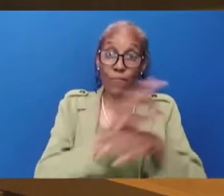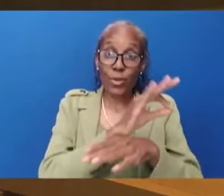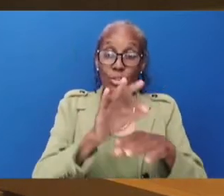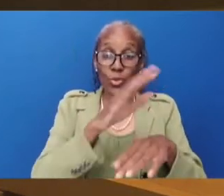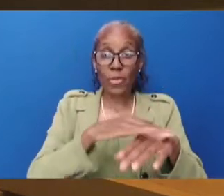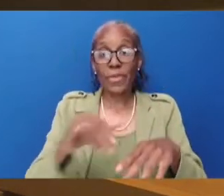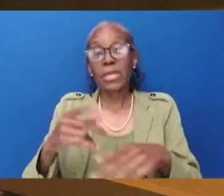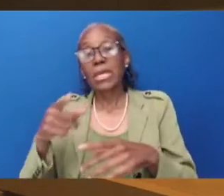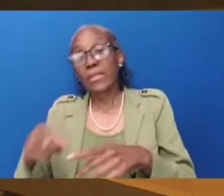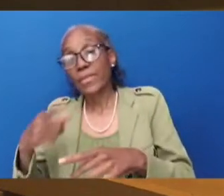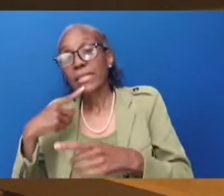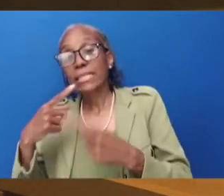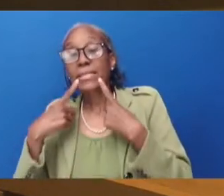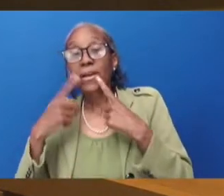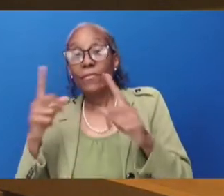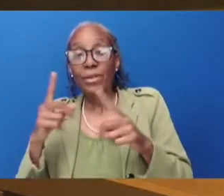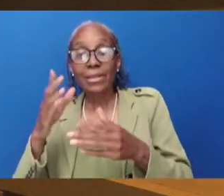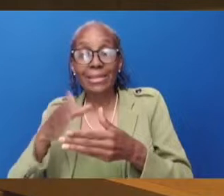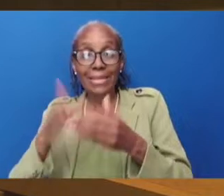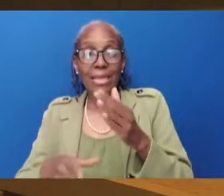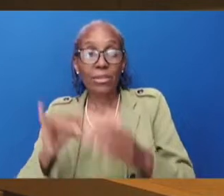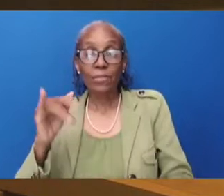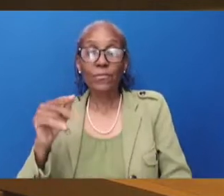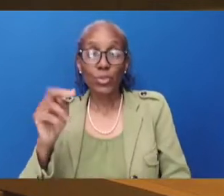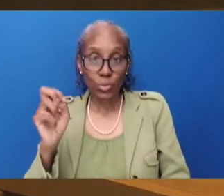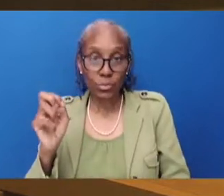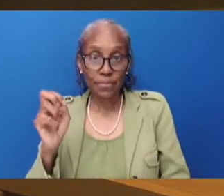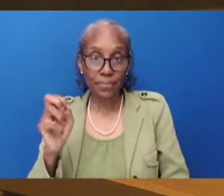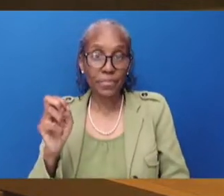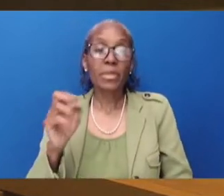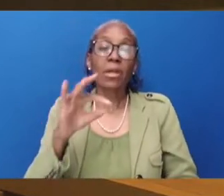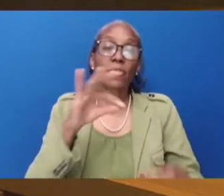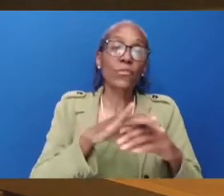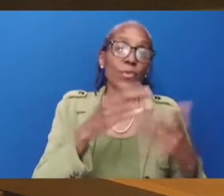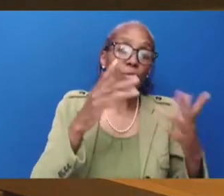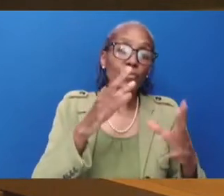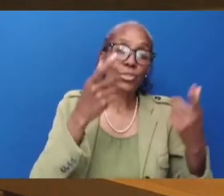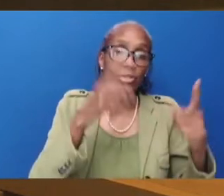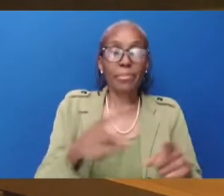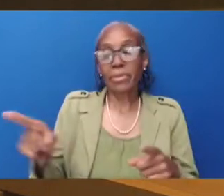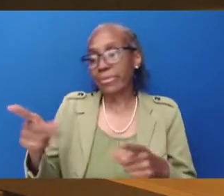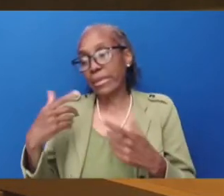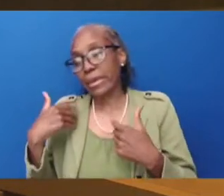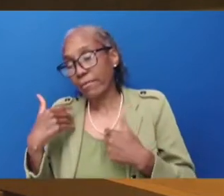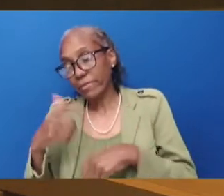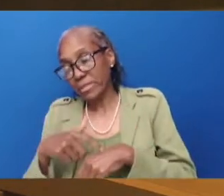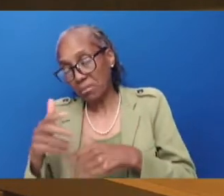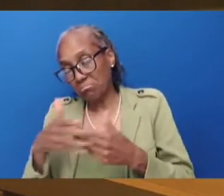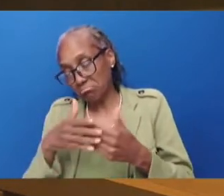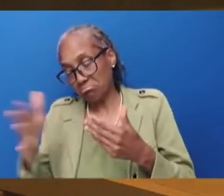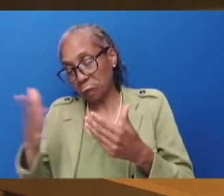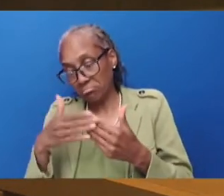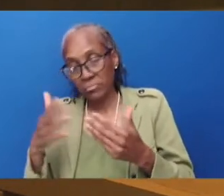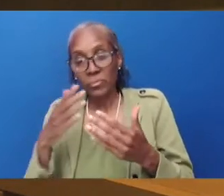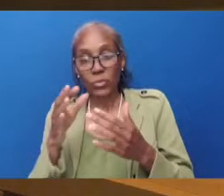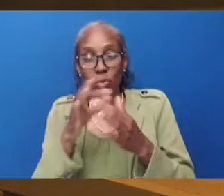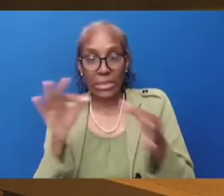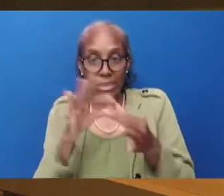AT THE COVER THE COUNTIES THAT